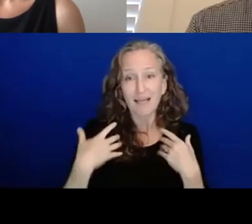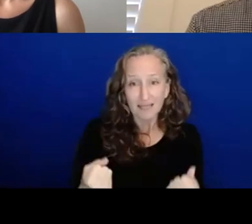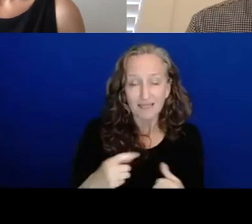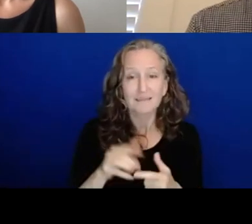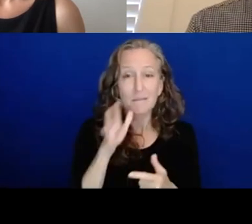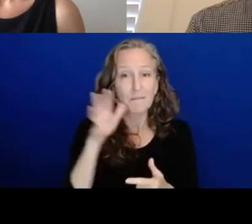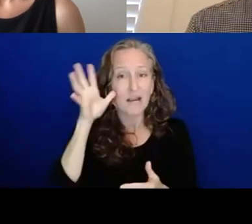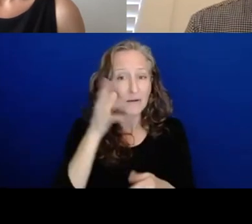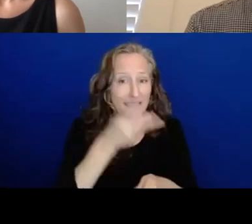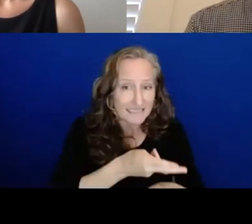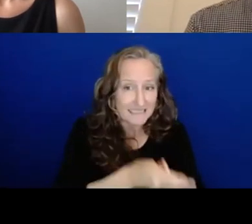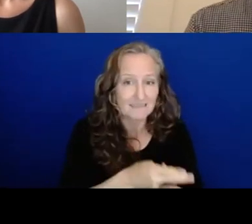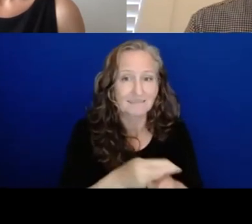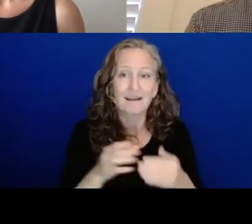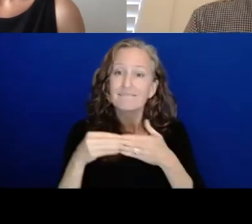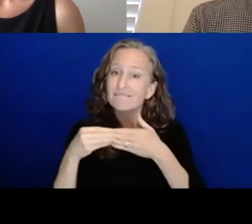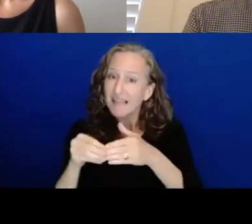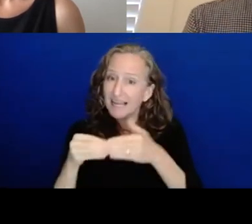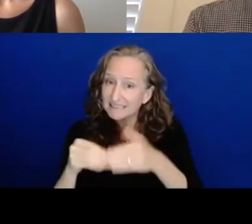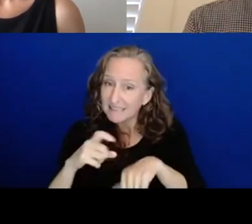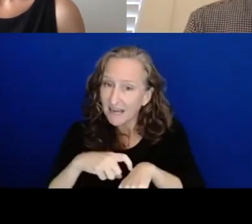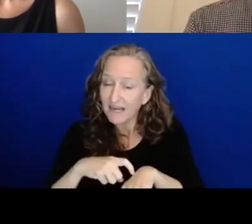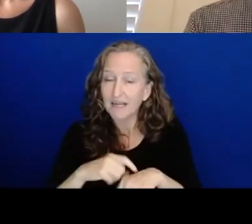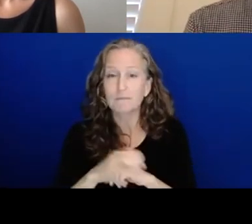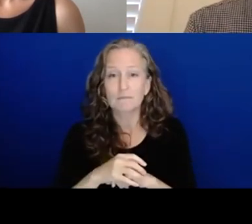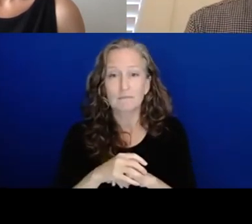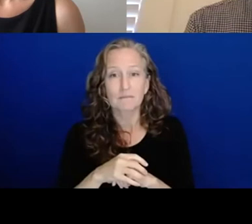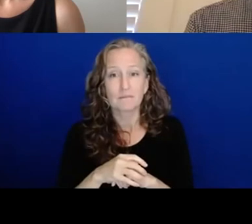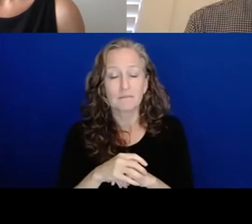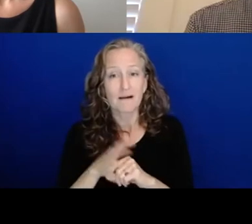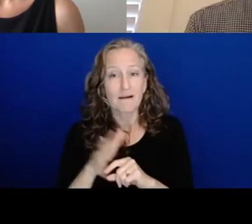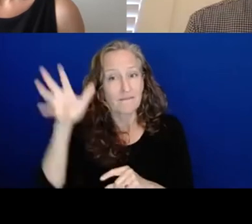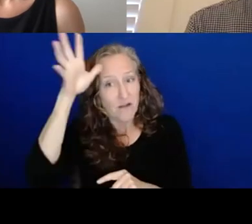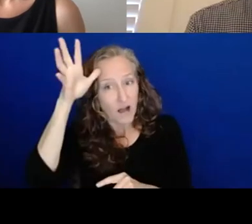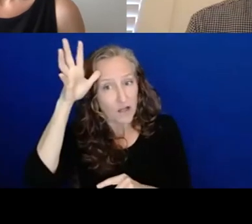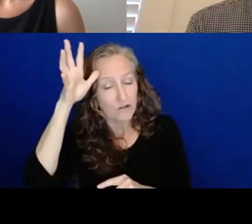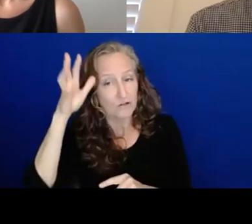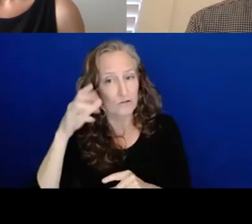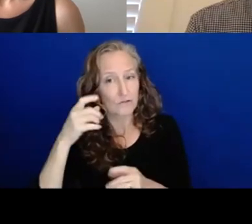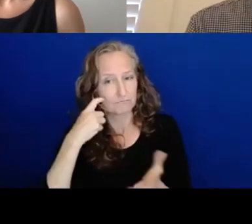flex. The exposure that fathers are getting right now to the emotional labor of household